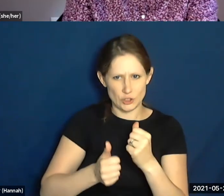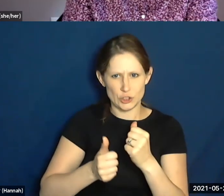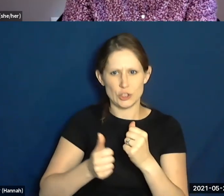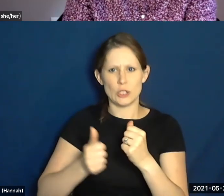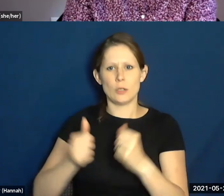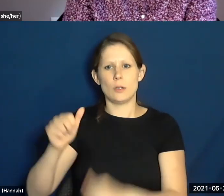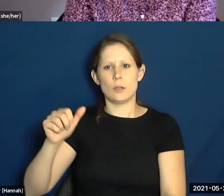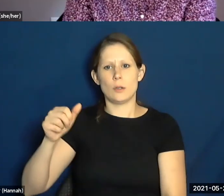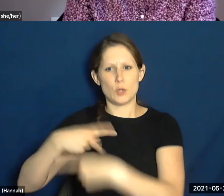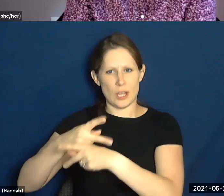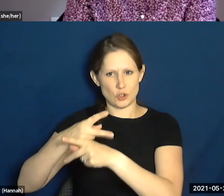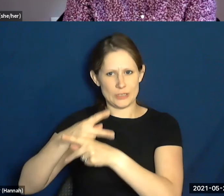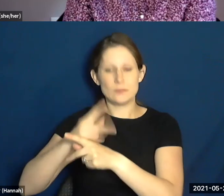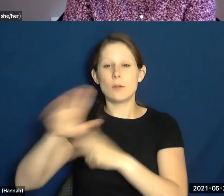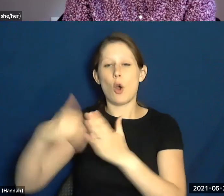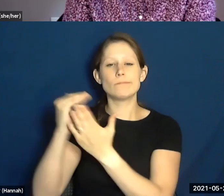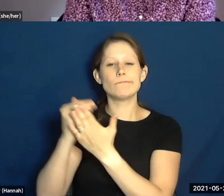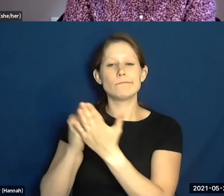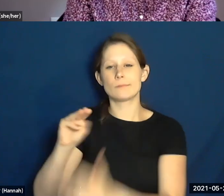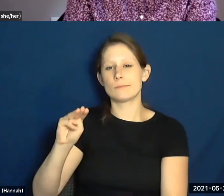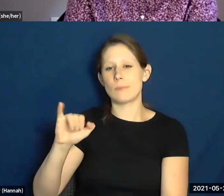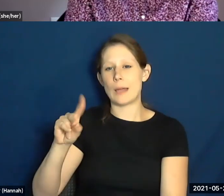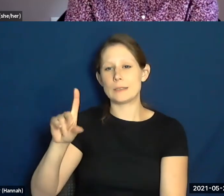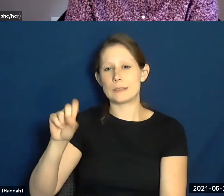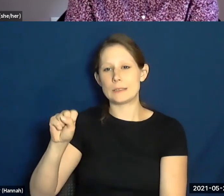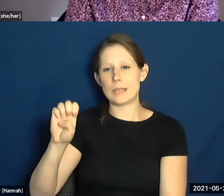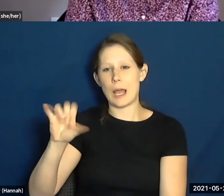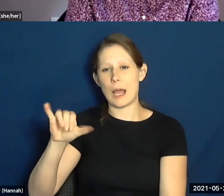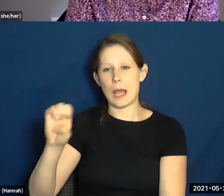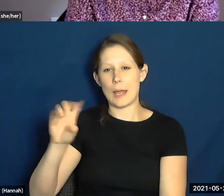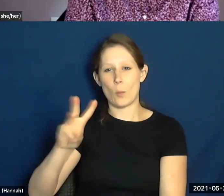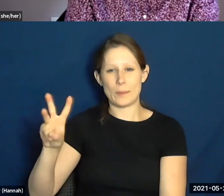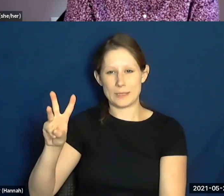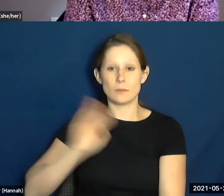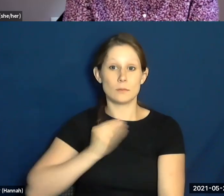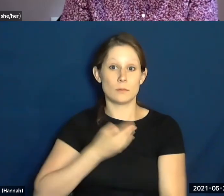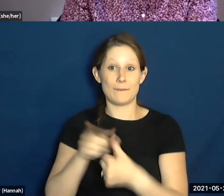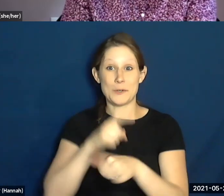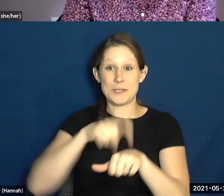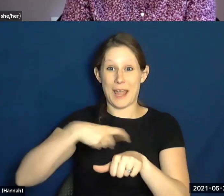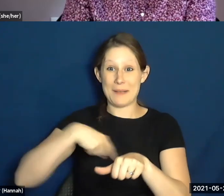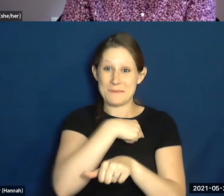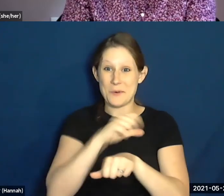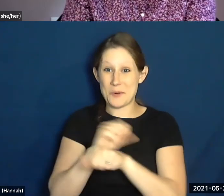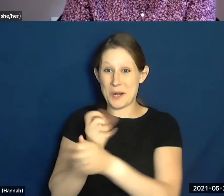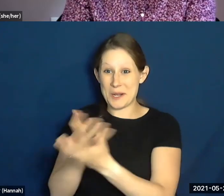on the MindsEye website. This will be our first time working with a live production with them. We